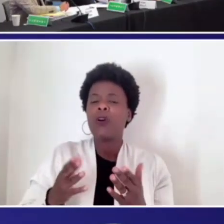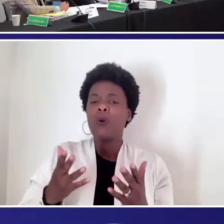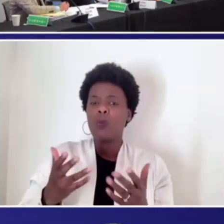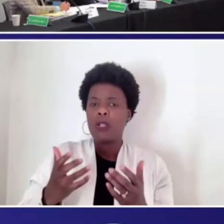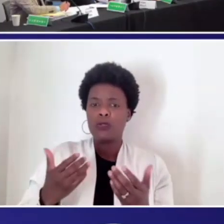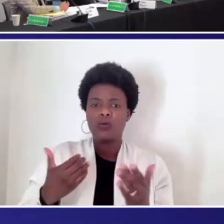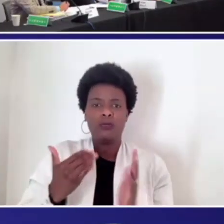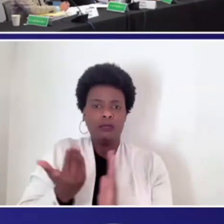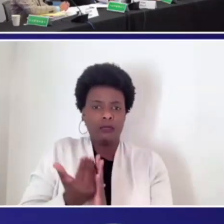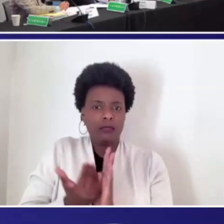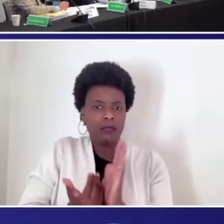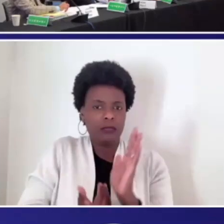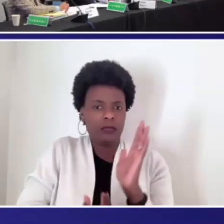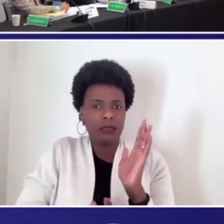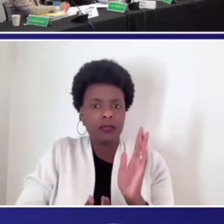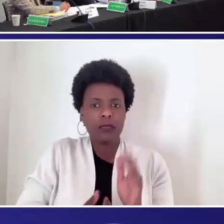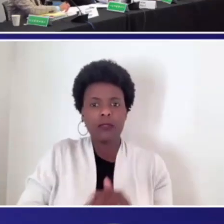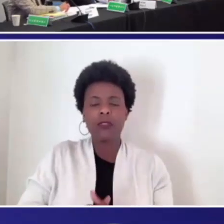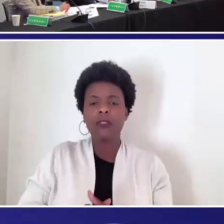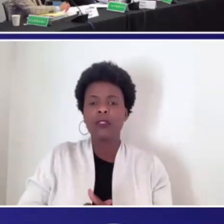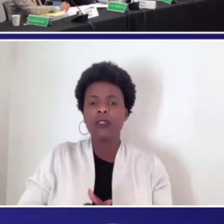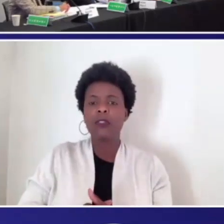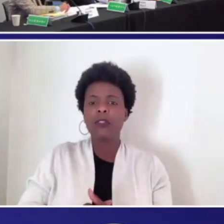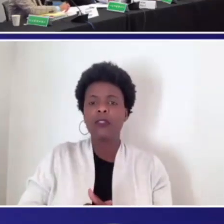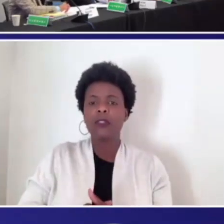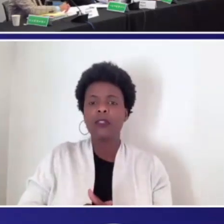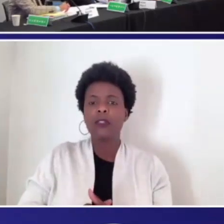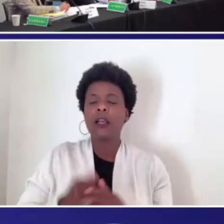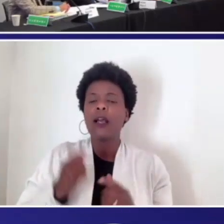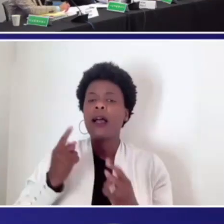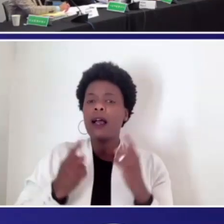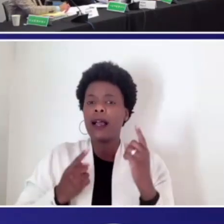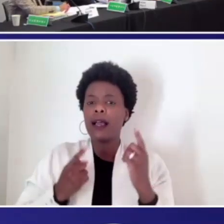So the reason is because, one, I think that the Department's first